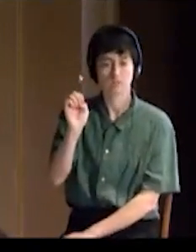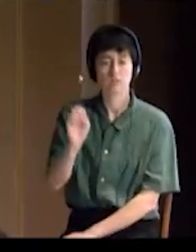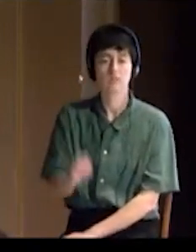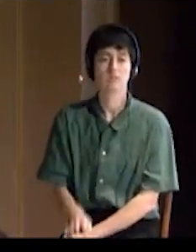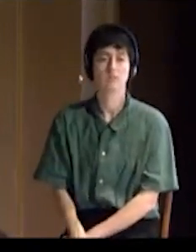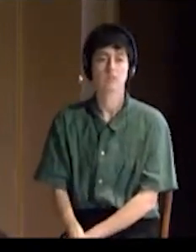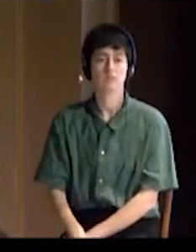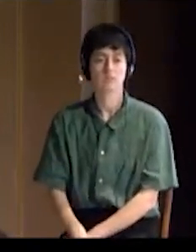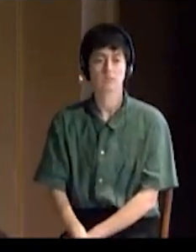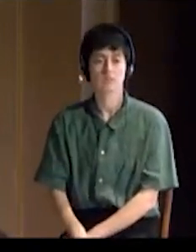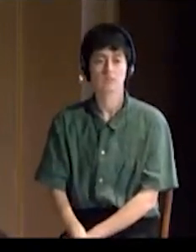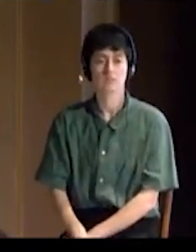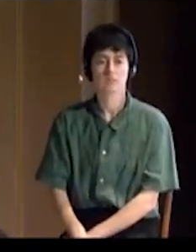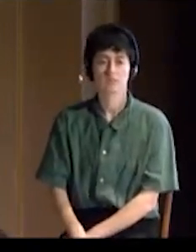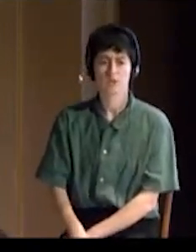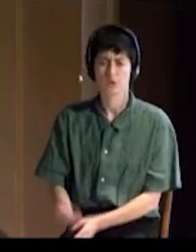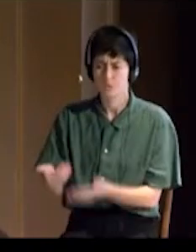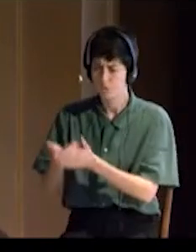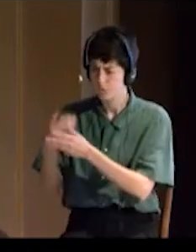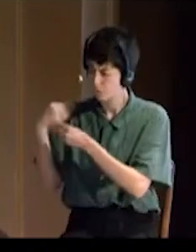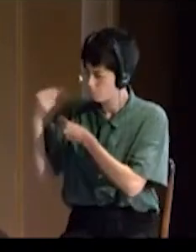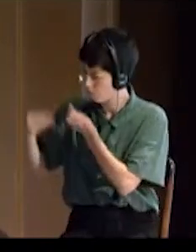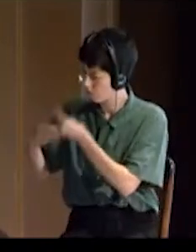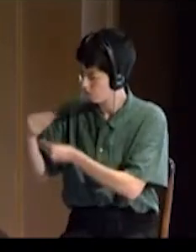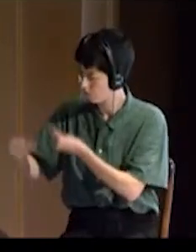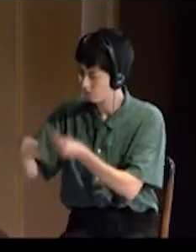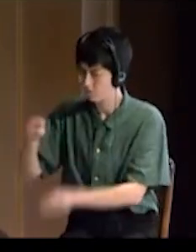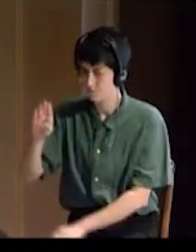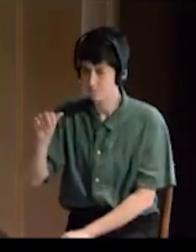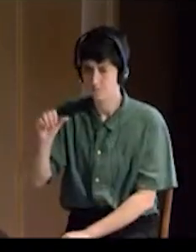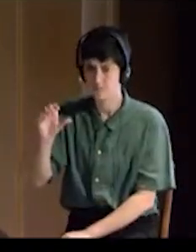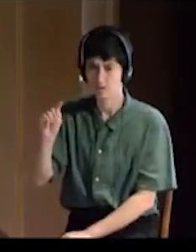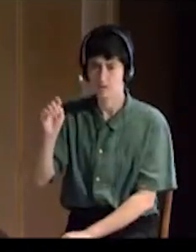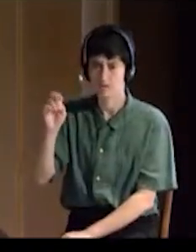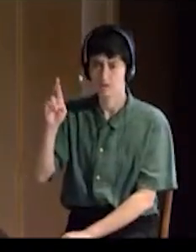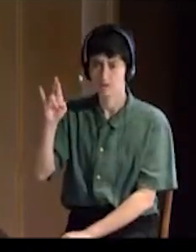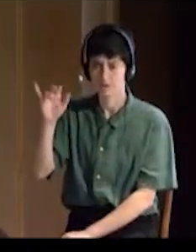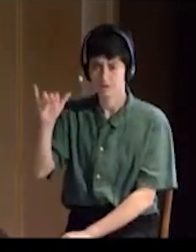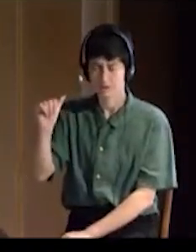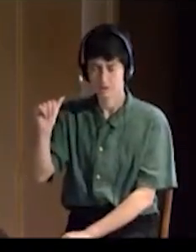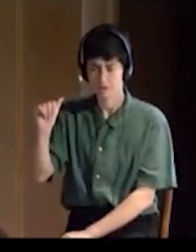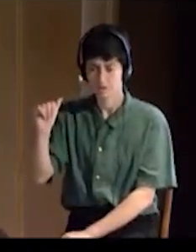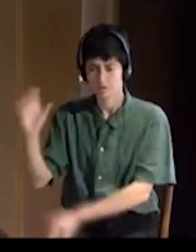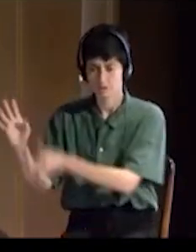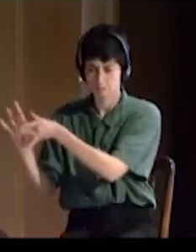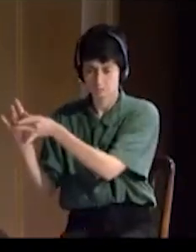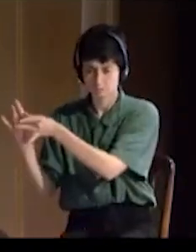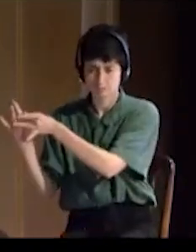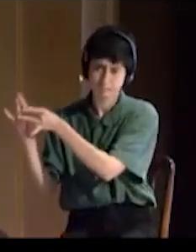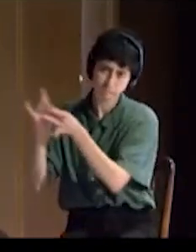that are entirely associated with the lichen symbiosis. So you can really discover biodiversity